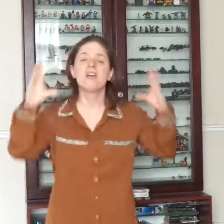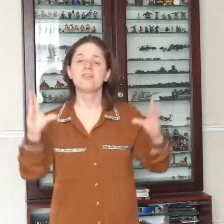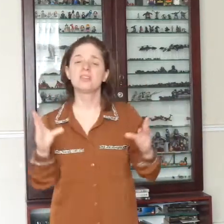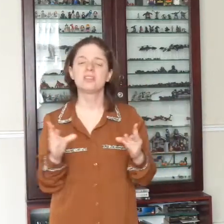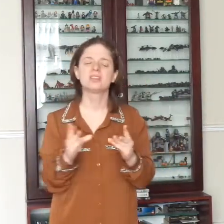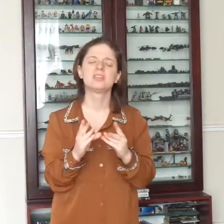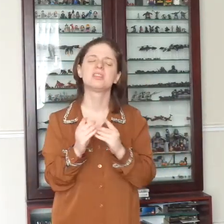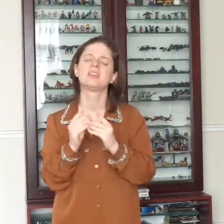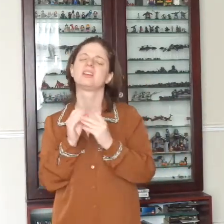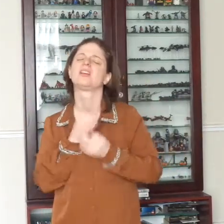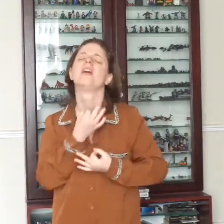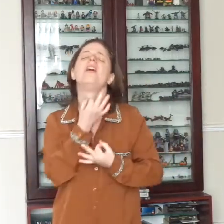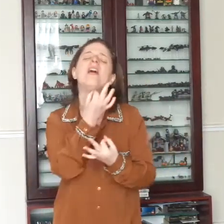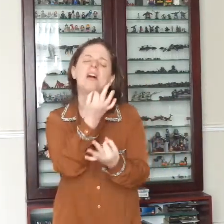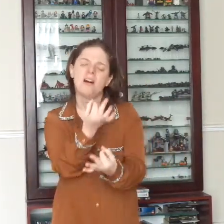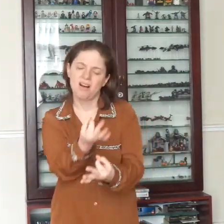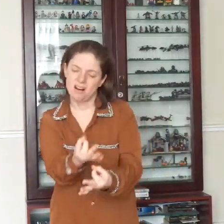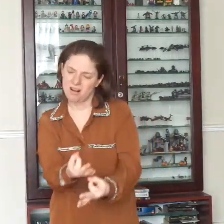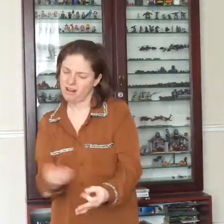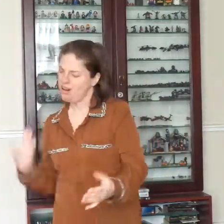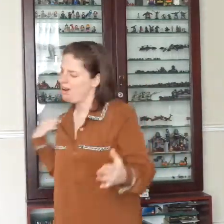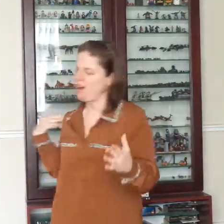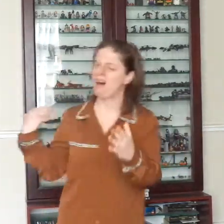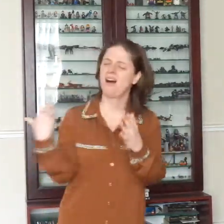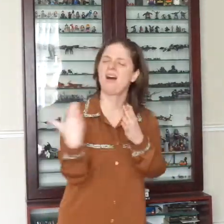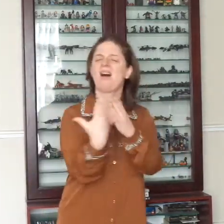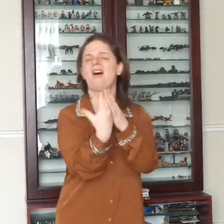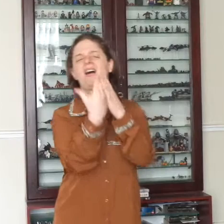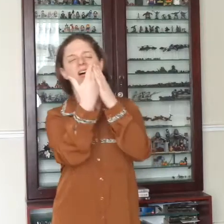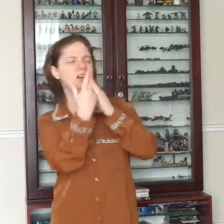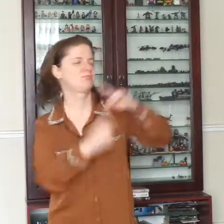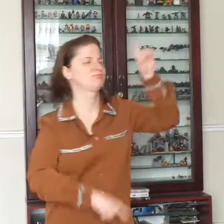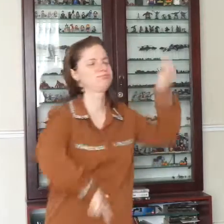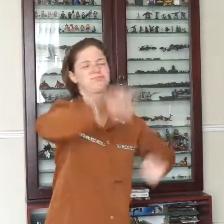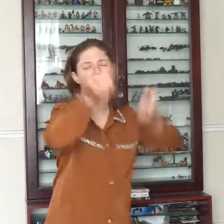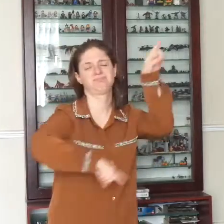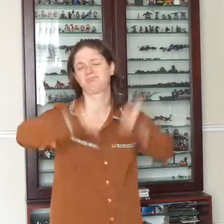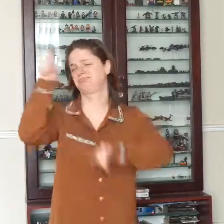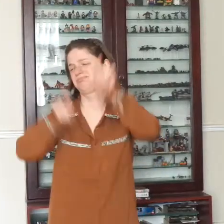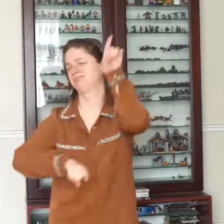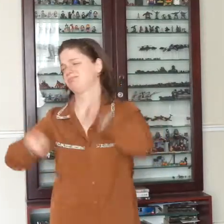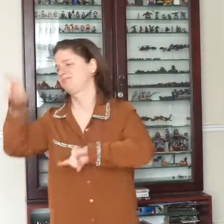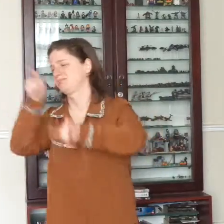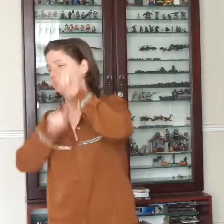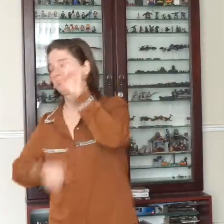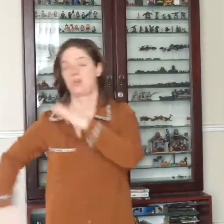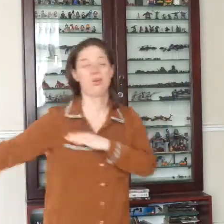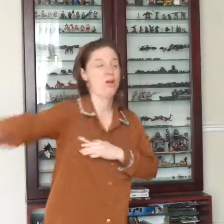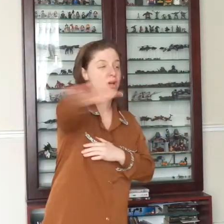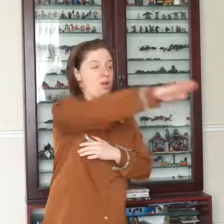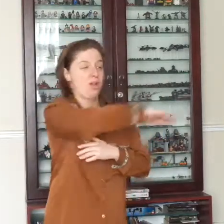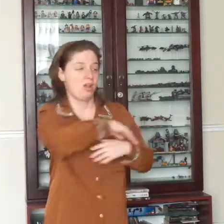For everything I long to do No matter when or where or who